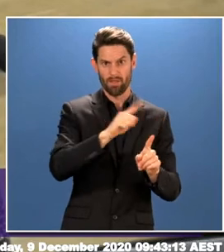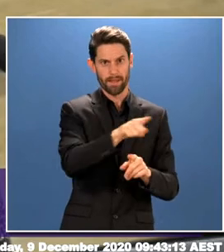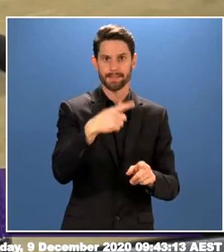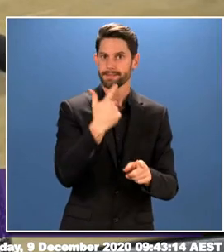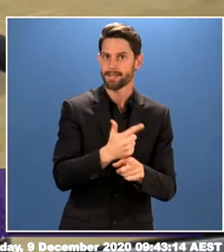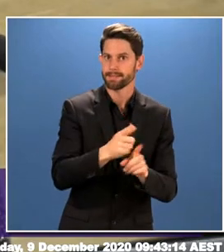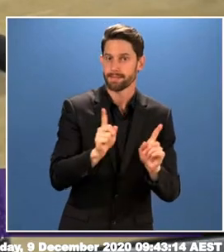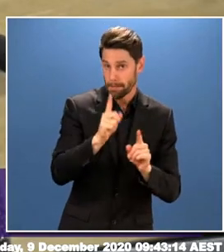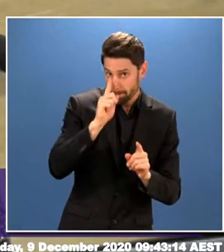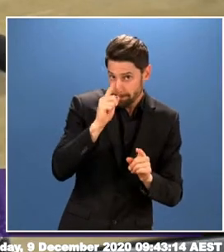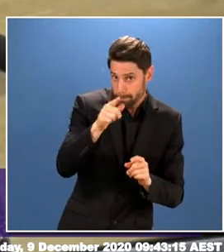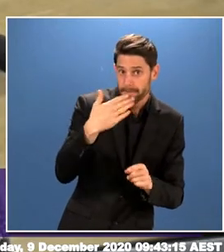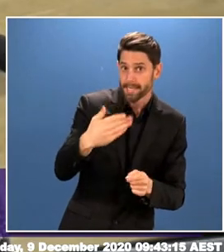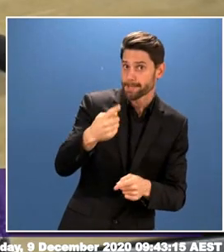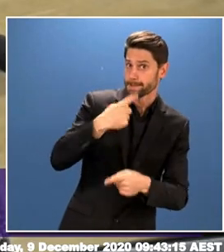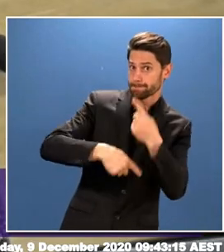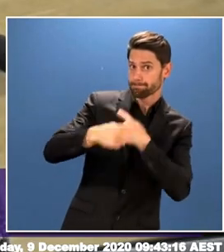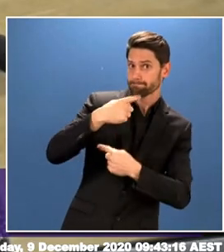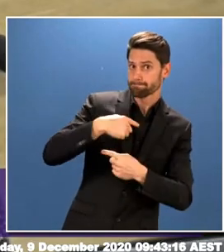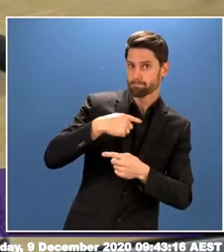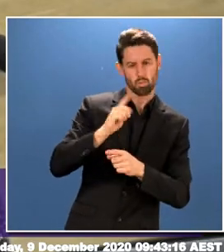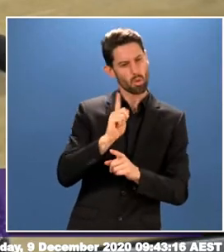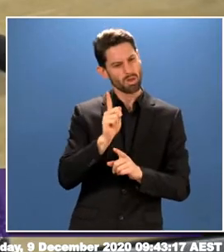Yes. Can you share with the Commission, Jess, the types of